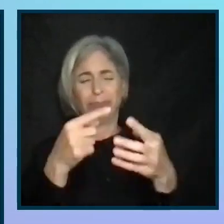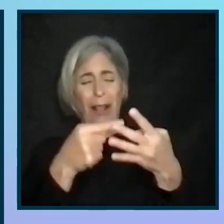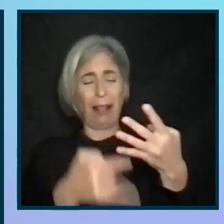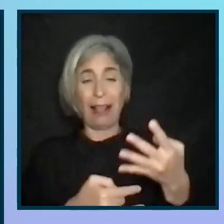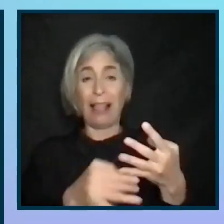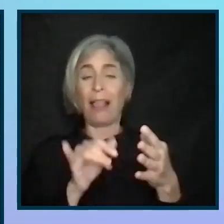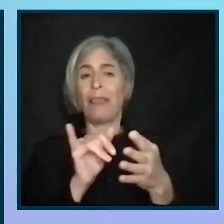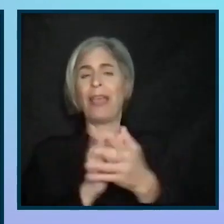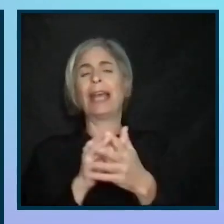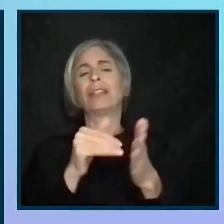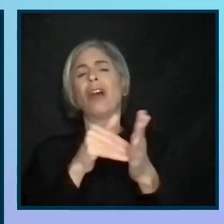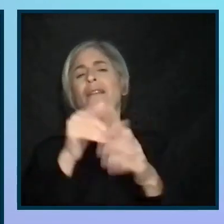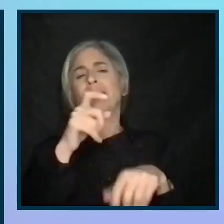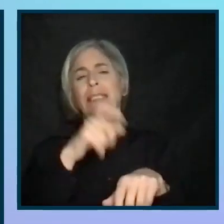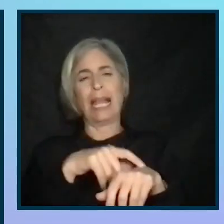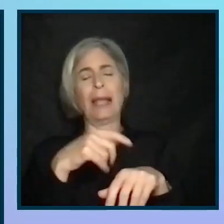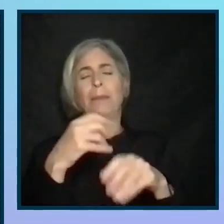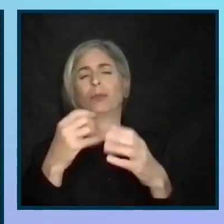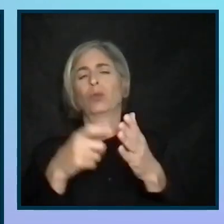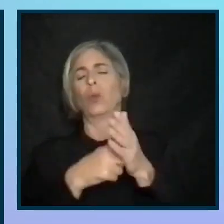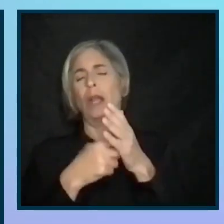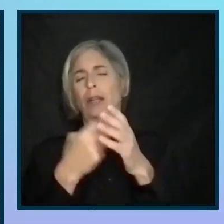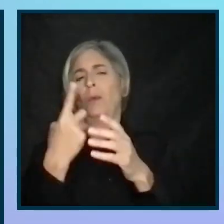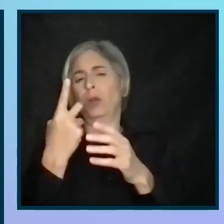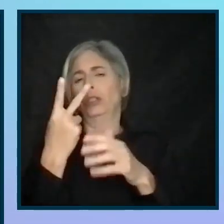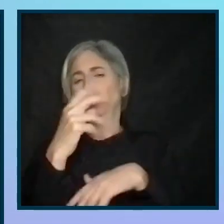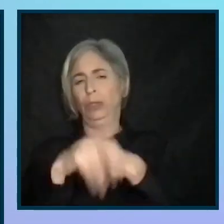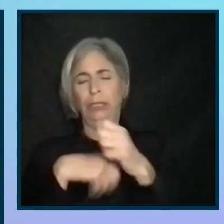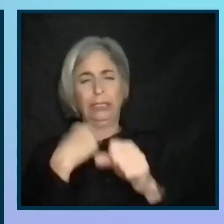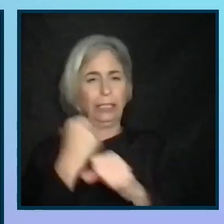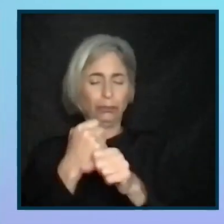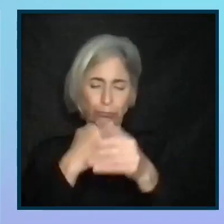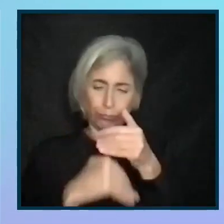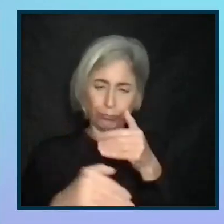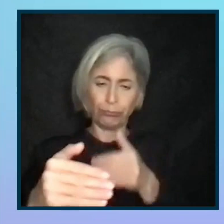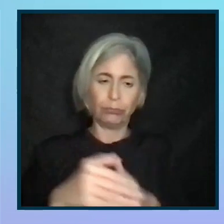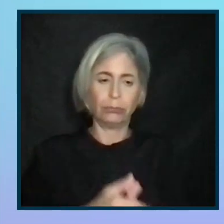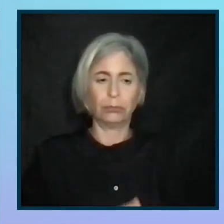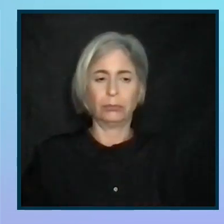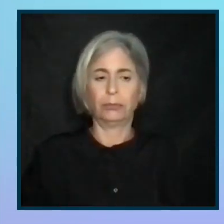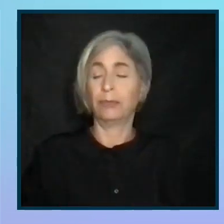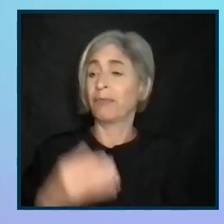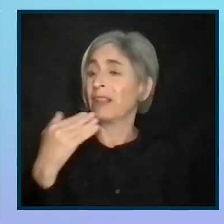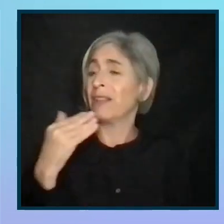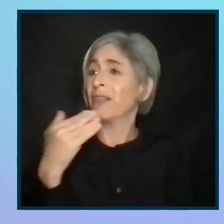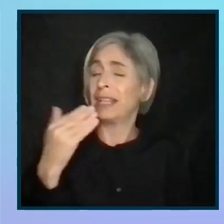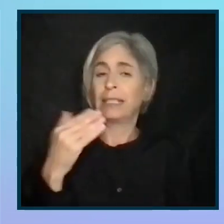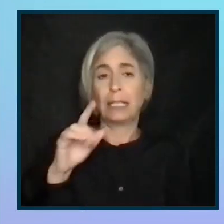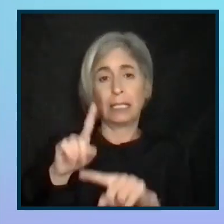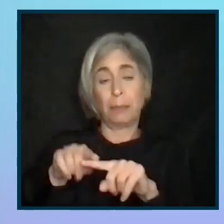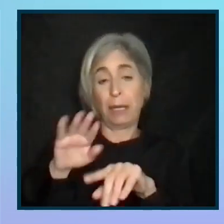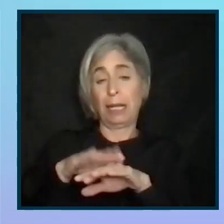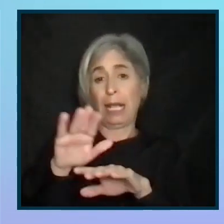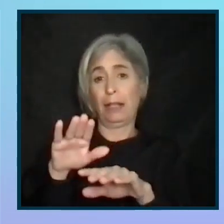that's often a multi-year effort. Thanks, Kate. And of course, yeah, of course, depending on the size of the organization.